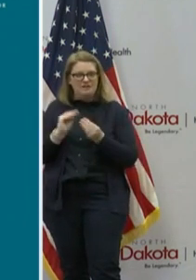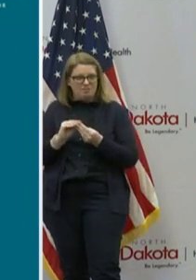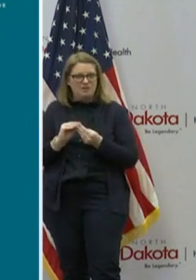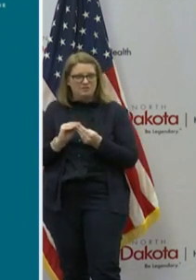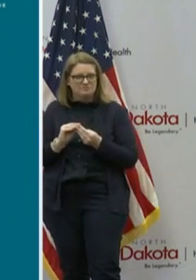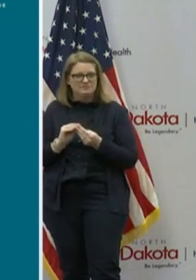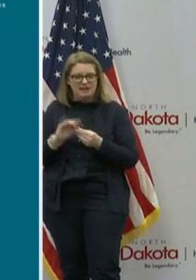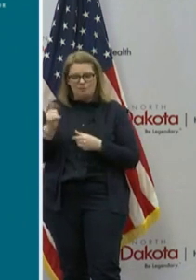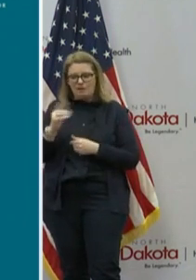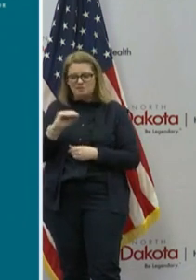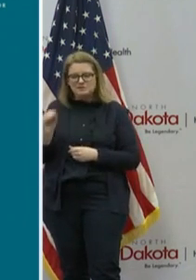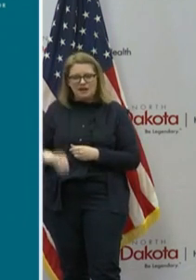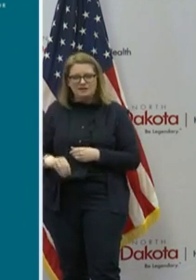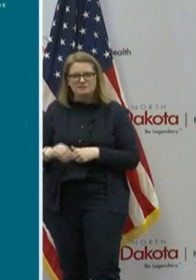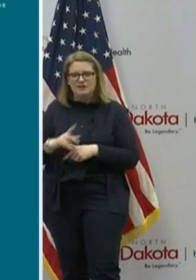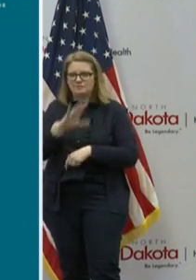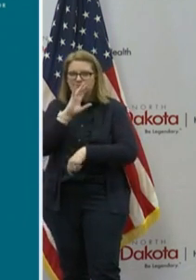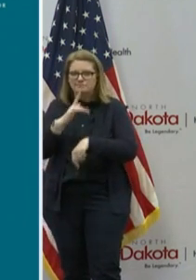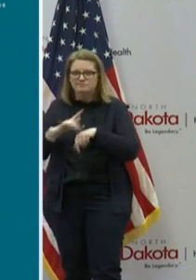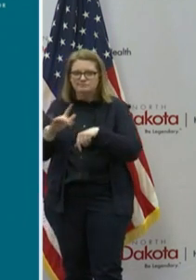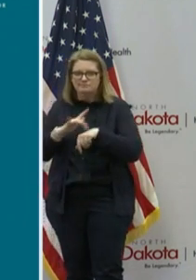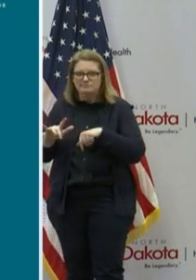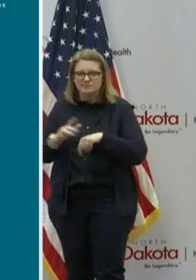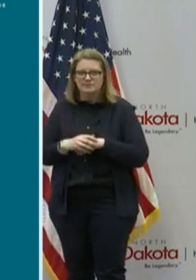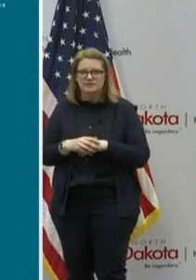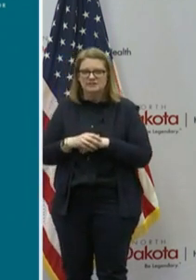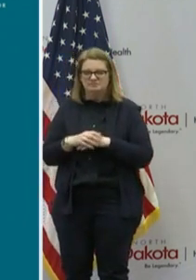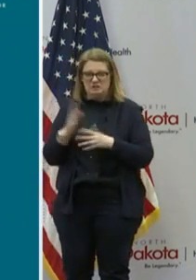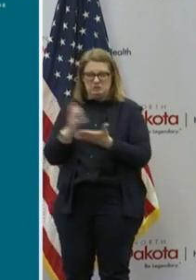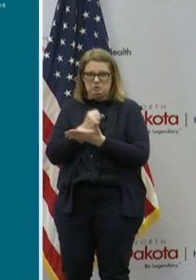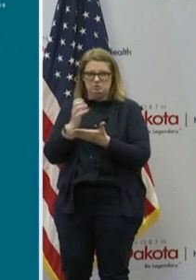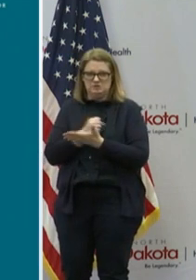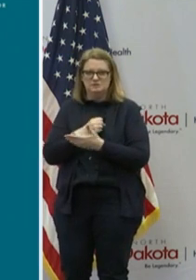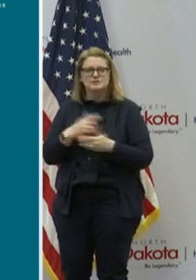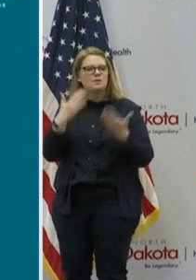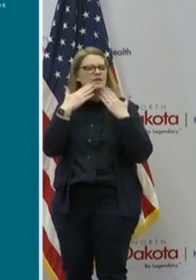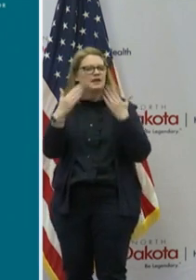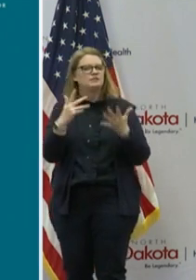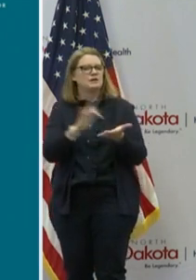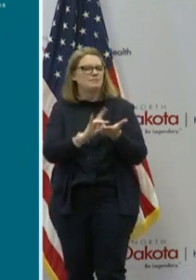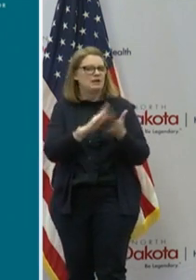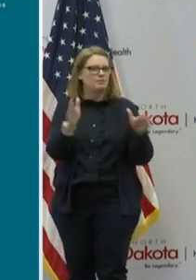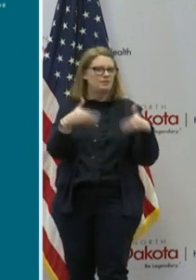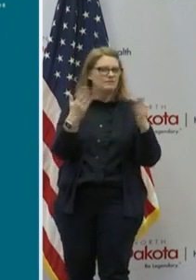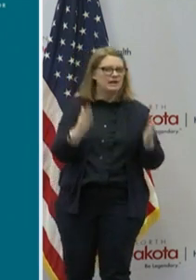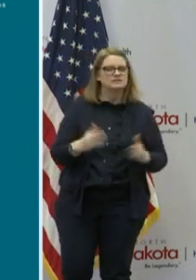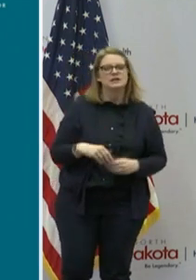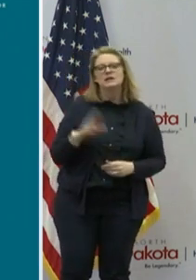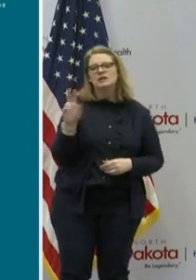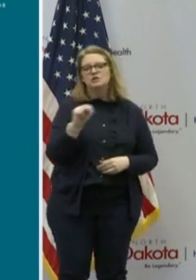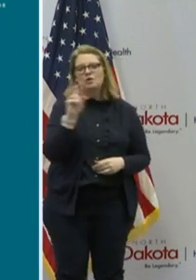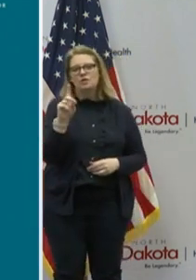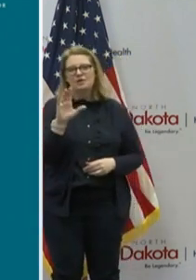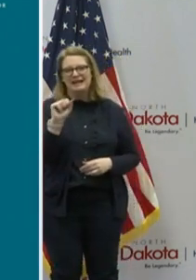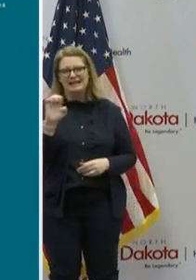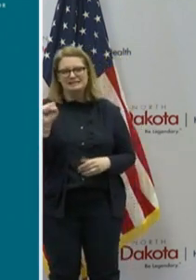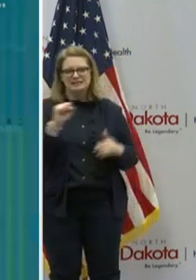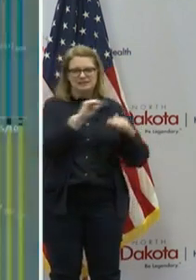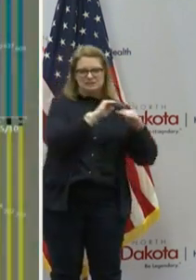HOSPITALIZED OUT OF ALL THE HOSPITAL RESOURCES REPRESENT SINGLE DIGITS OF OUR AVAILABLE CAPACITY IN THE STATE SO GREAT JOB TO ALL OF OUR MEDICAL